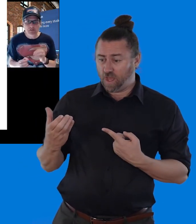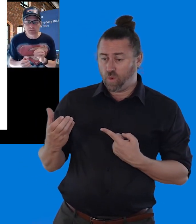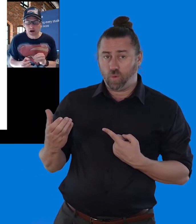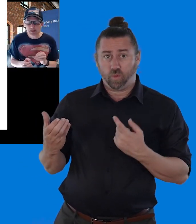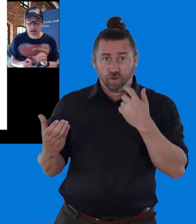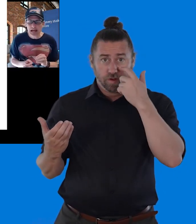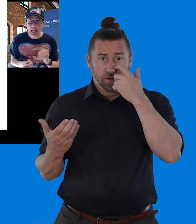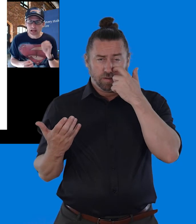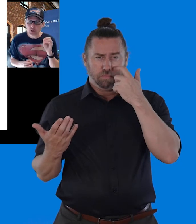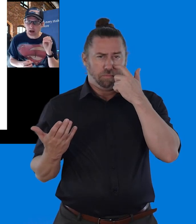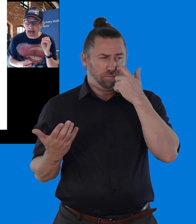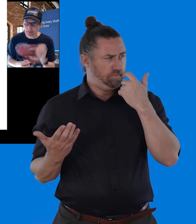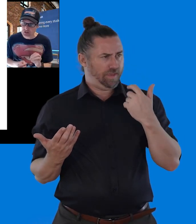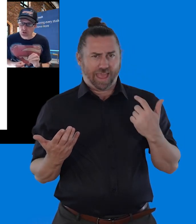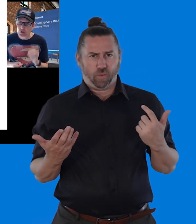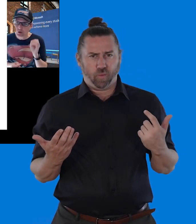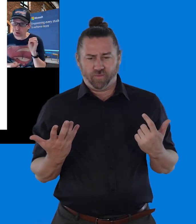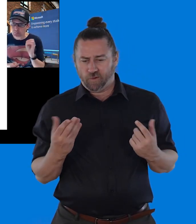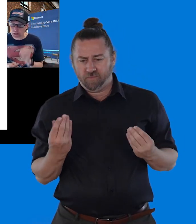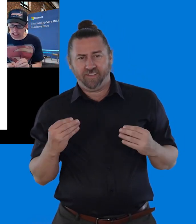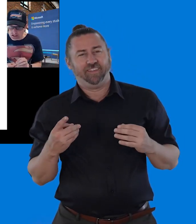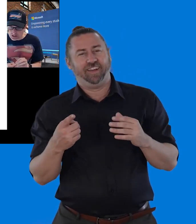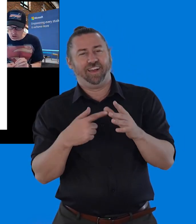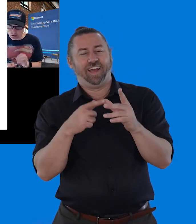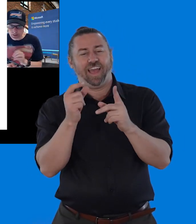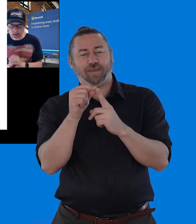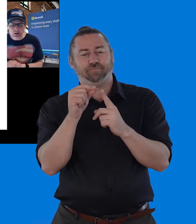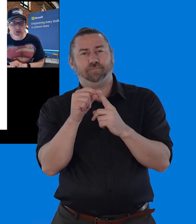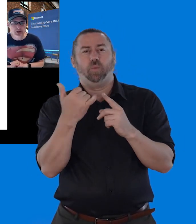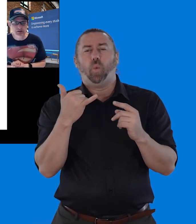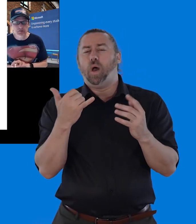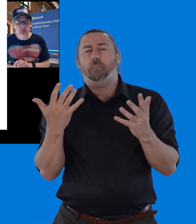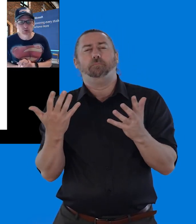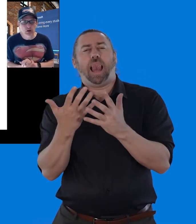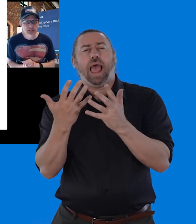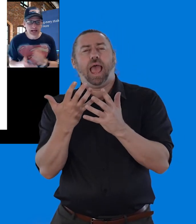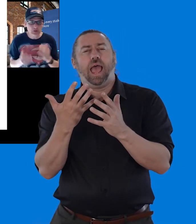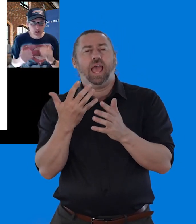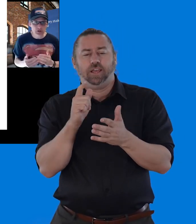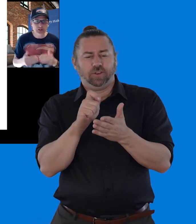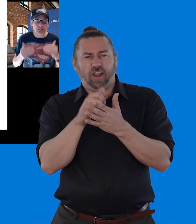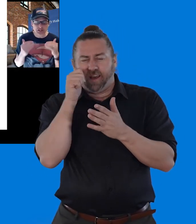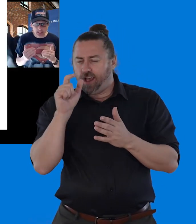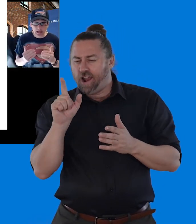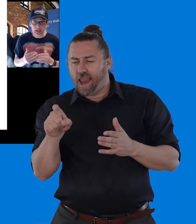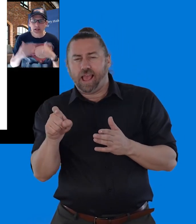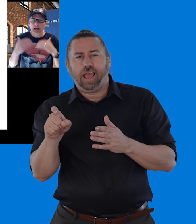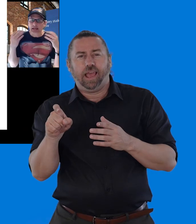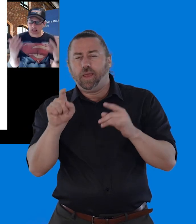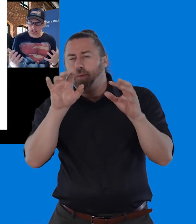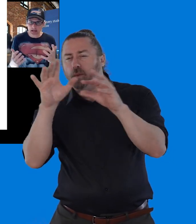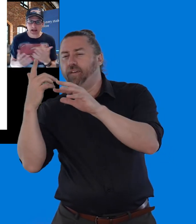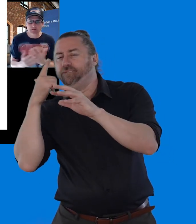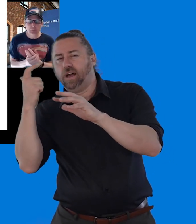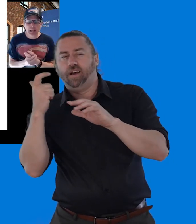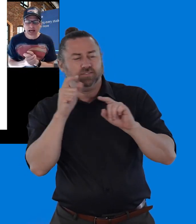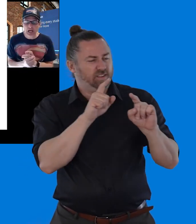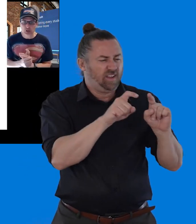We find that in your App Store or your Play Store, depending on which platform you're on, downloaded signing, get in and have a play.